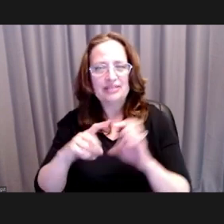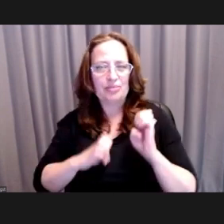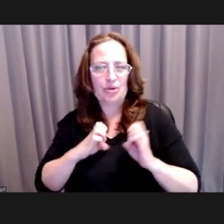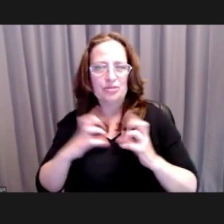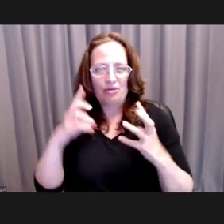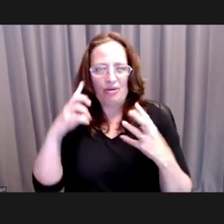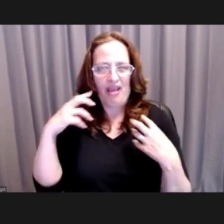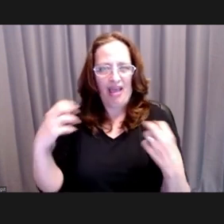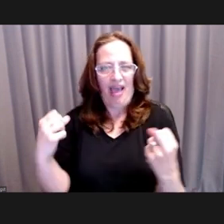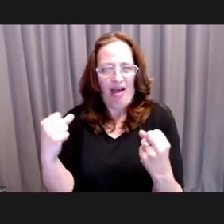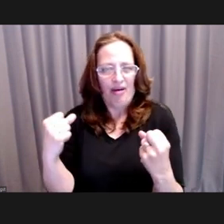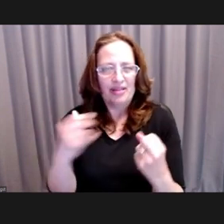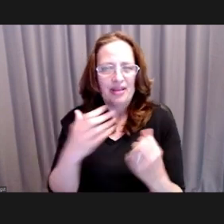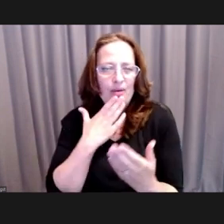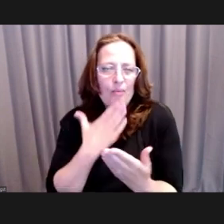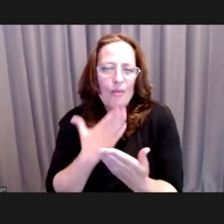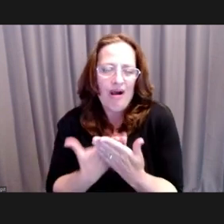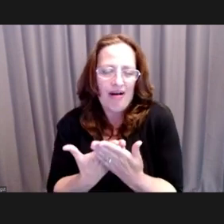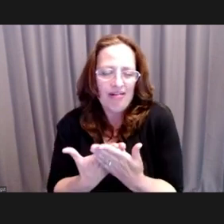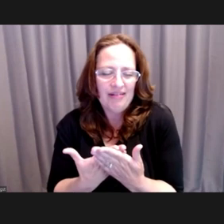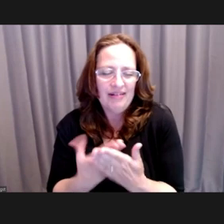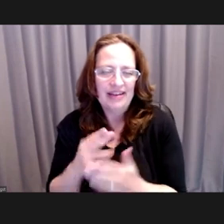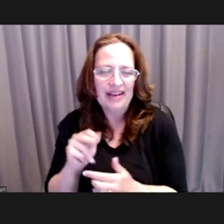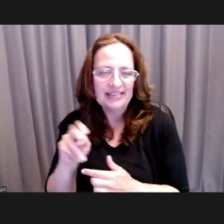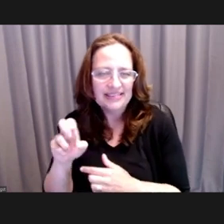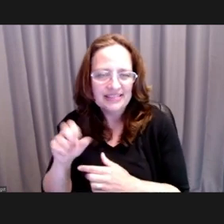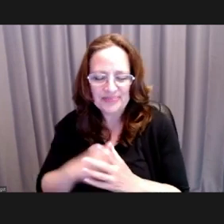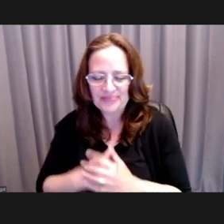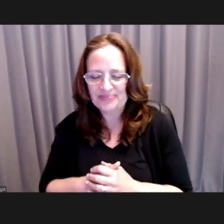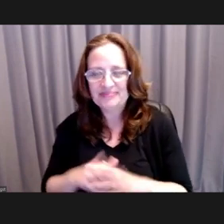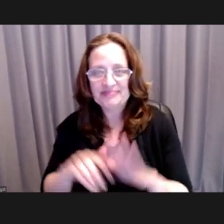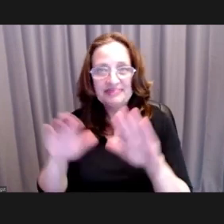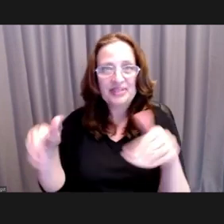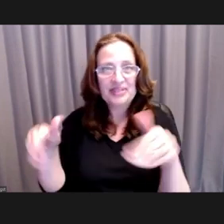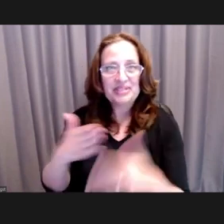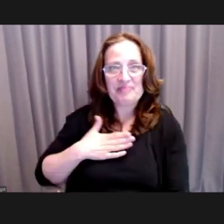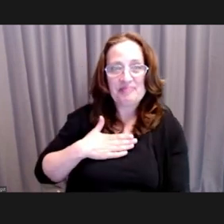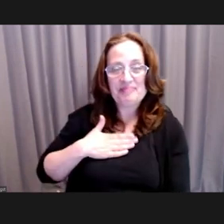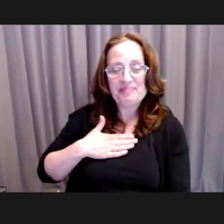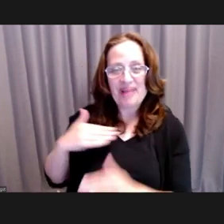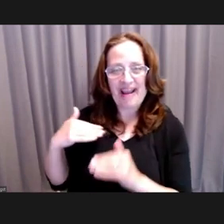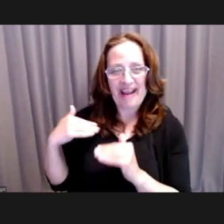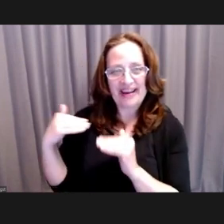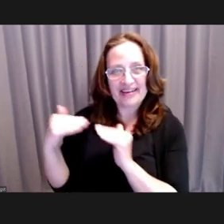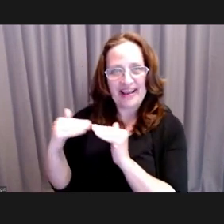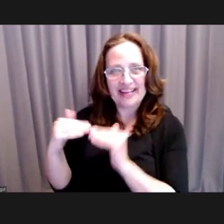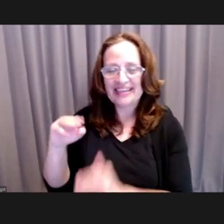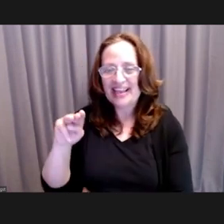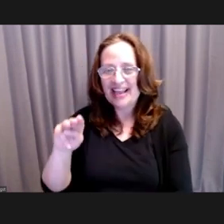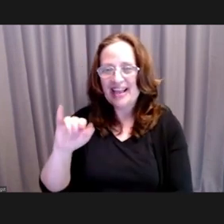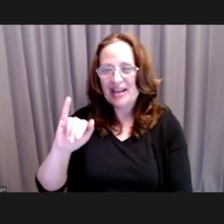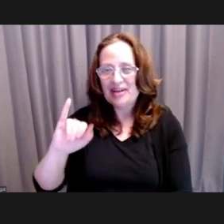I am now excited to introduce you to my colleague, Michele DiStefano, our director of audiology.